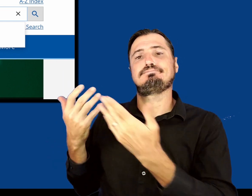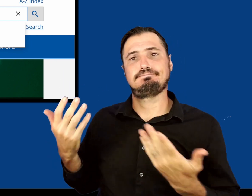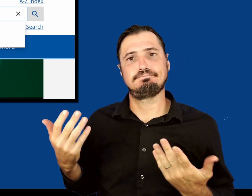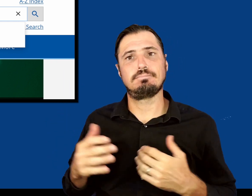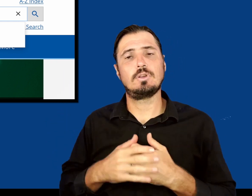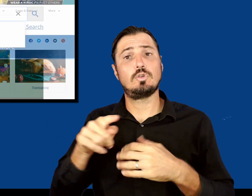cdc.gov.